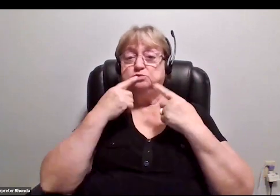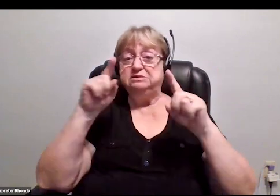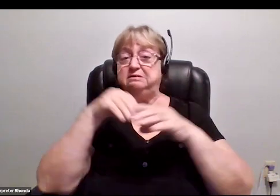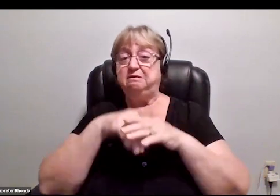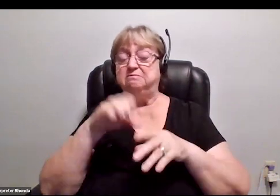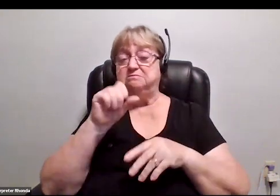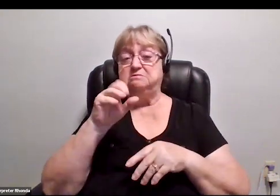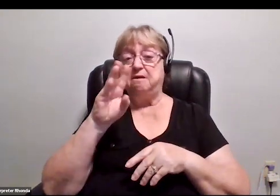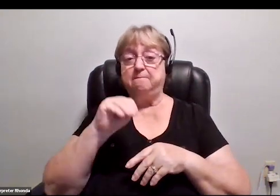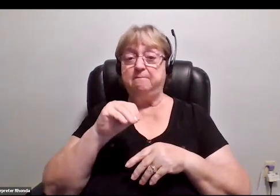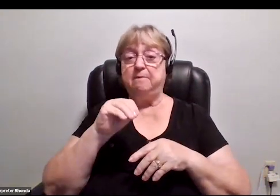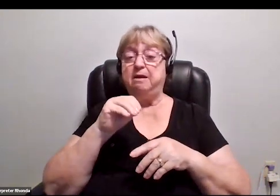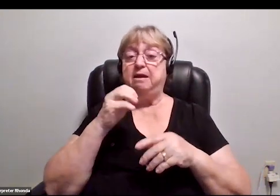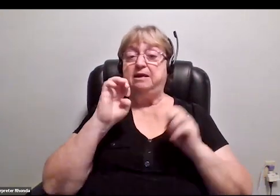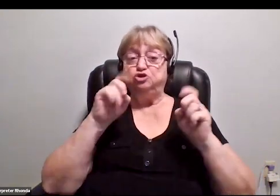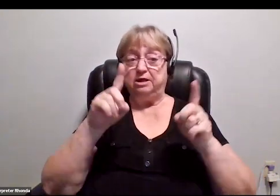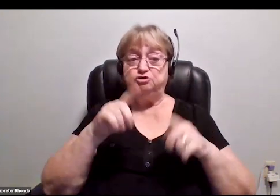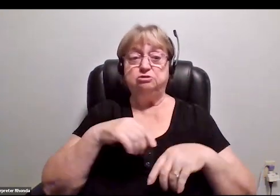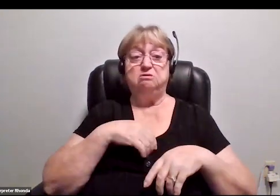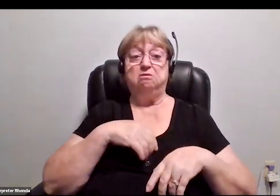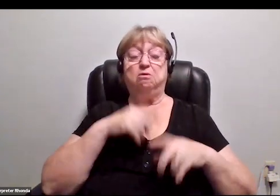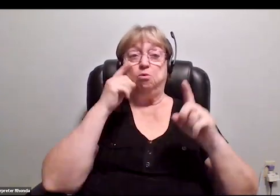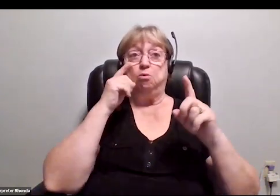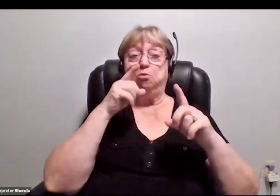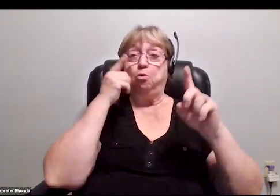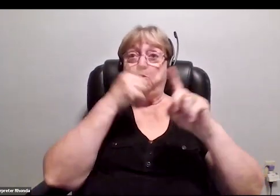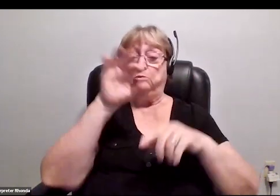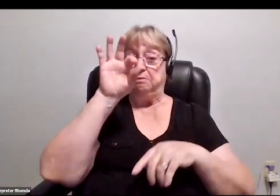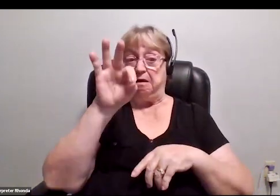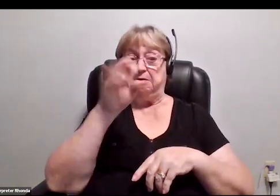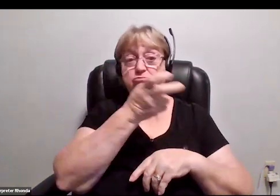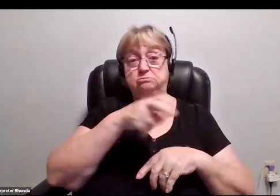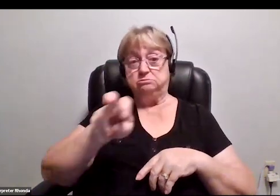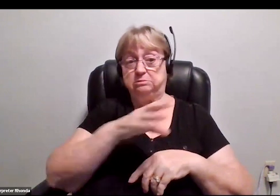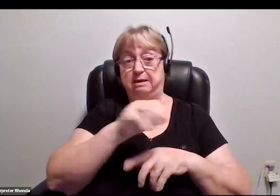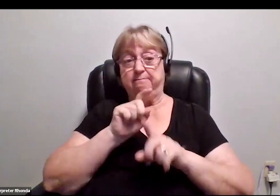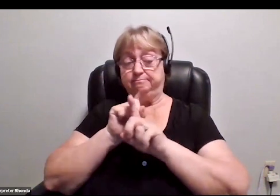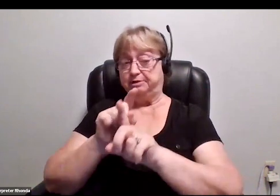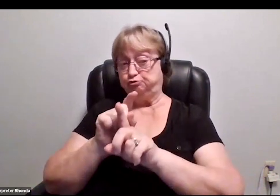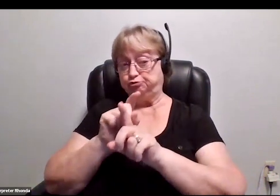and goal nine, transition and mentorship, by having an experience for Emril to learn